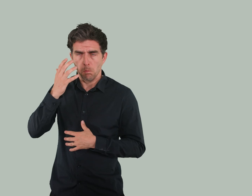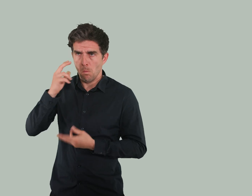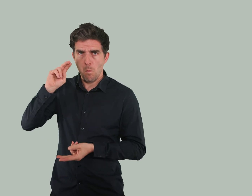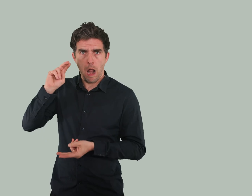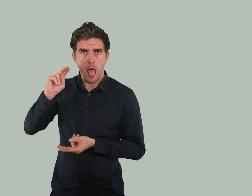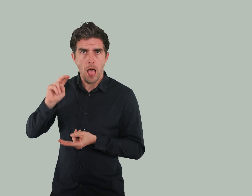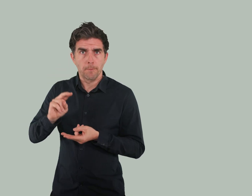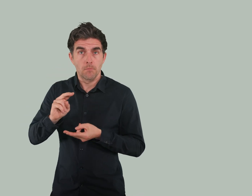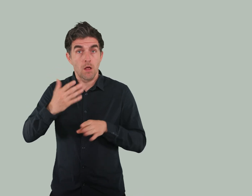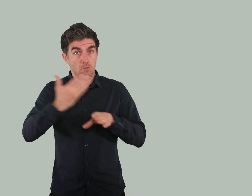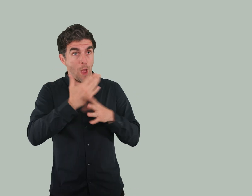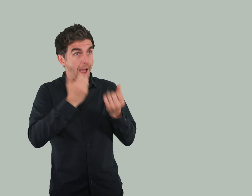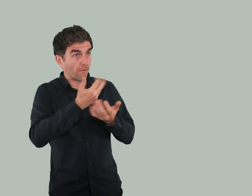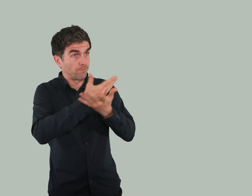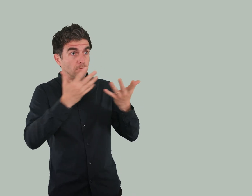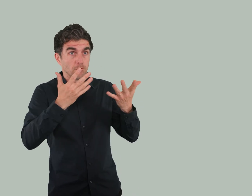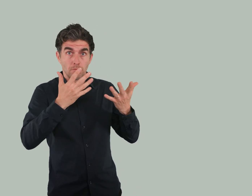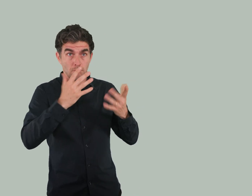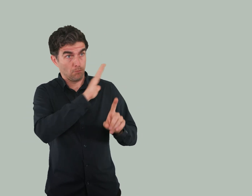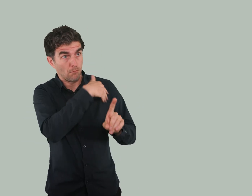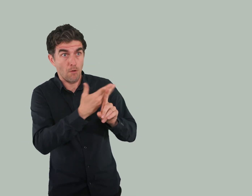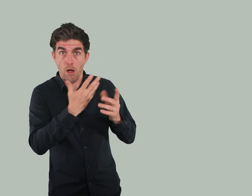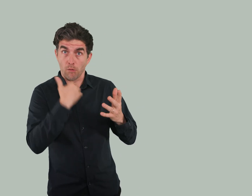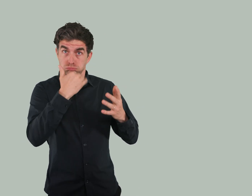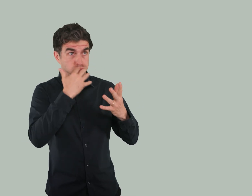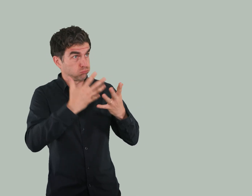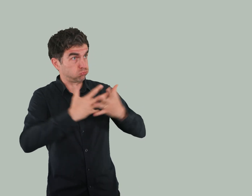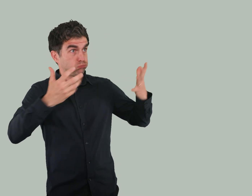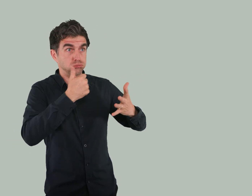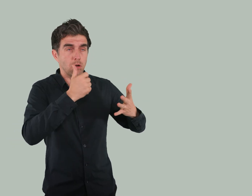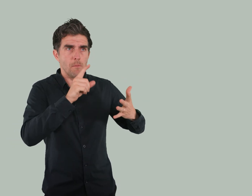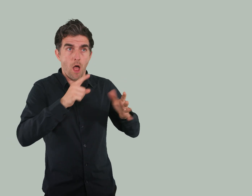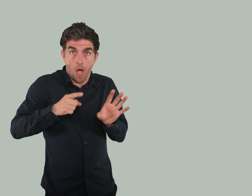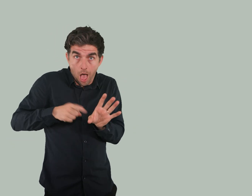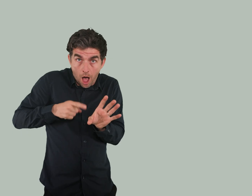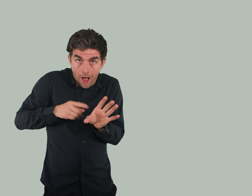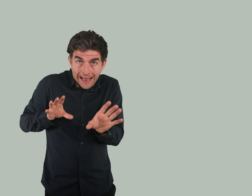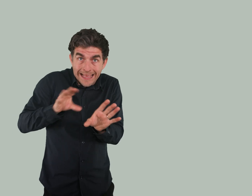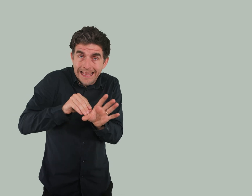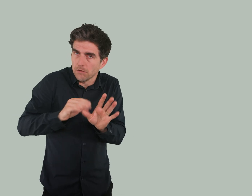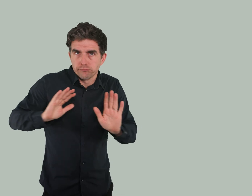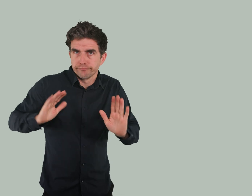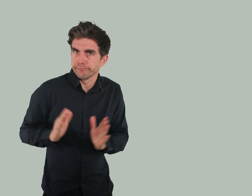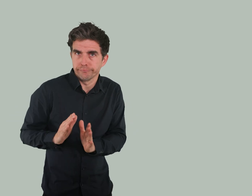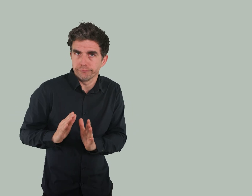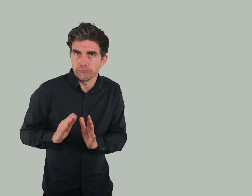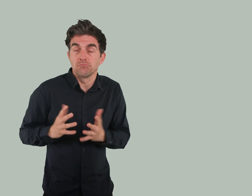has decreased even as employment overall has increased.